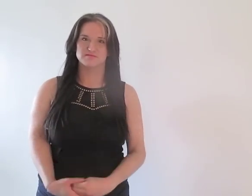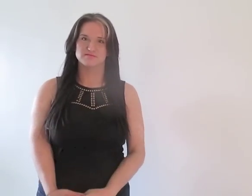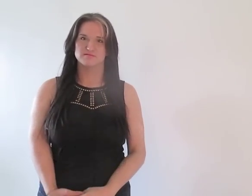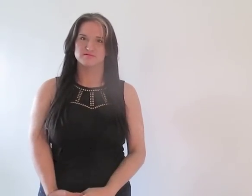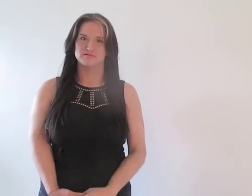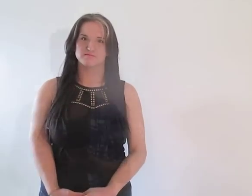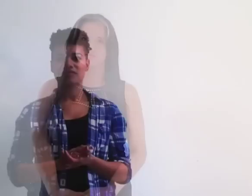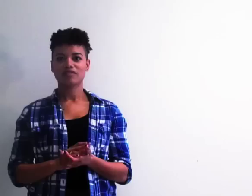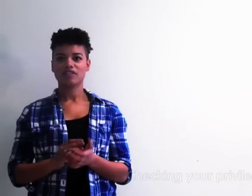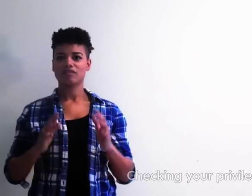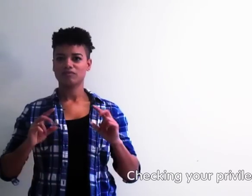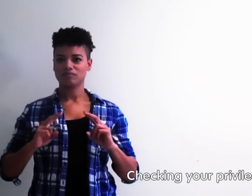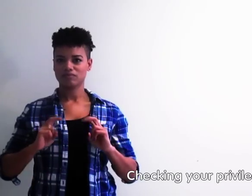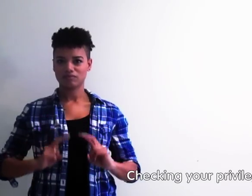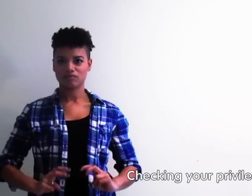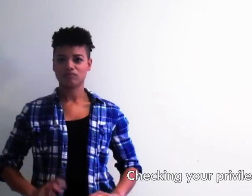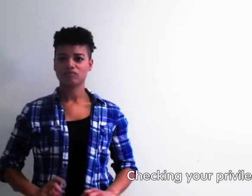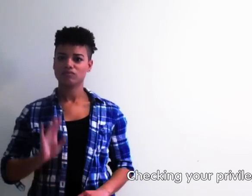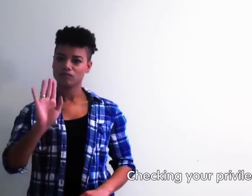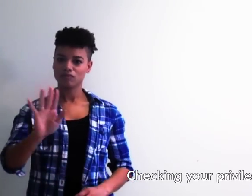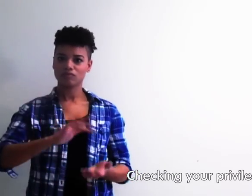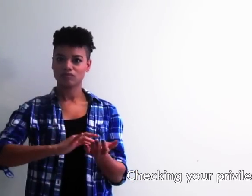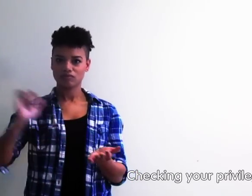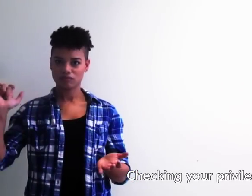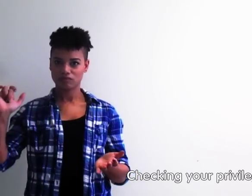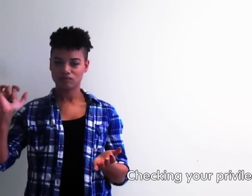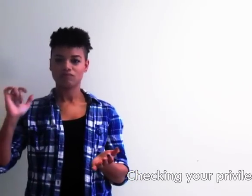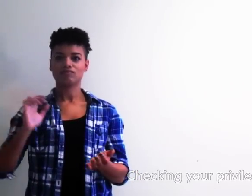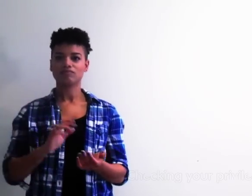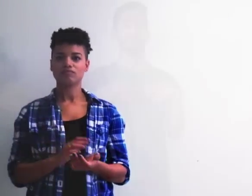CHECKING YOUR PRIVILEGE